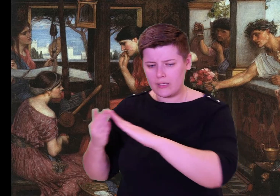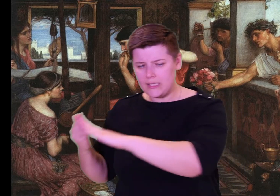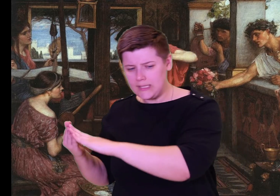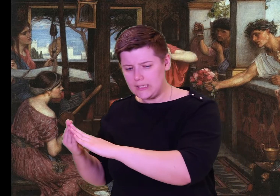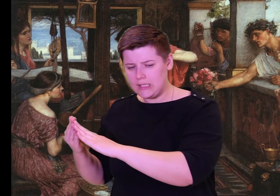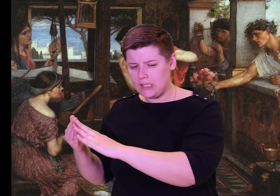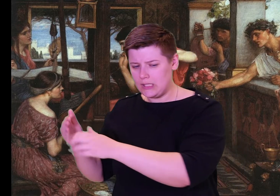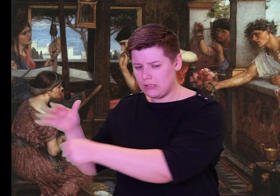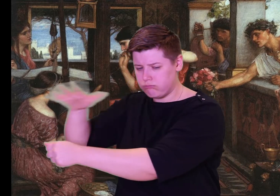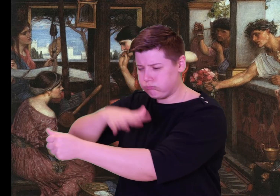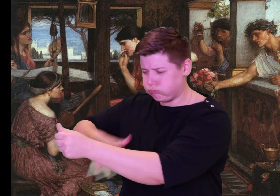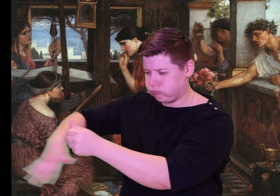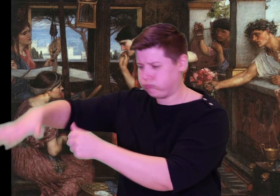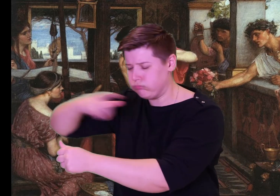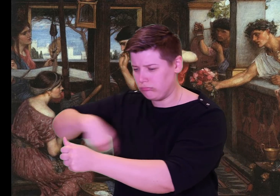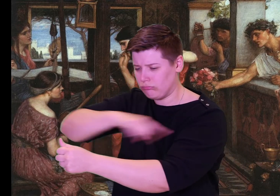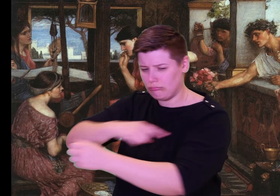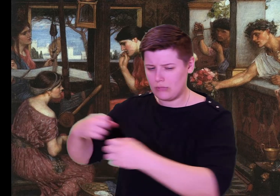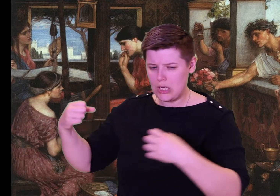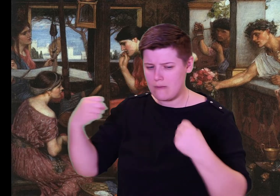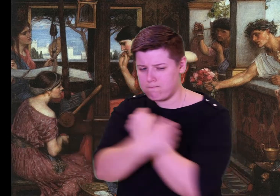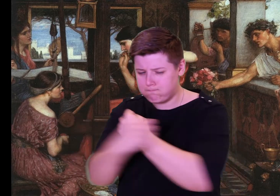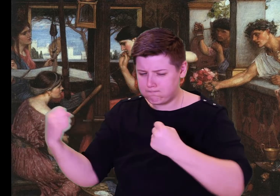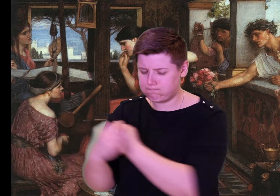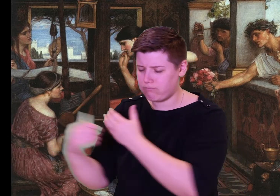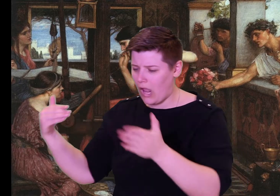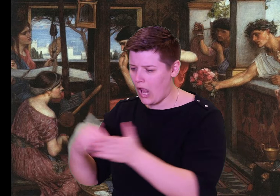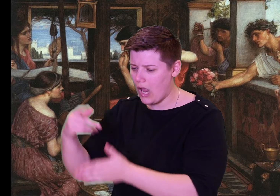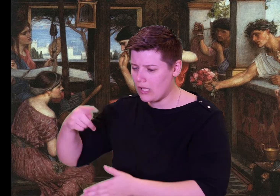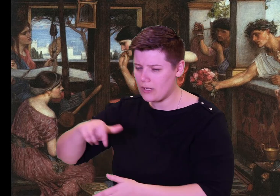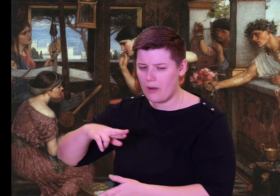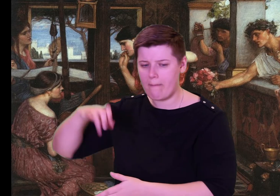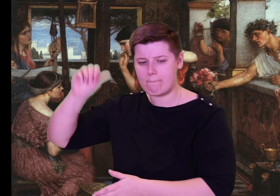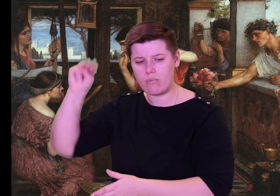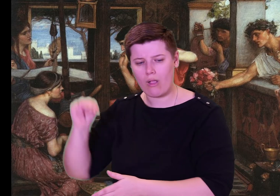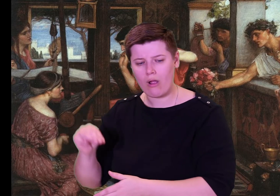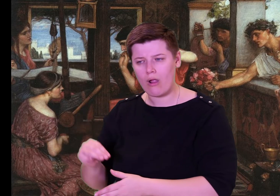suffered there, you would get bored and go back home again before the story ended.